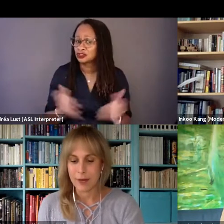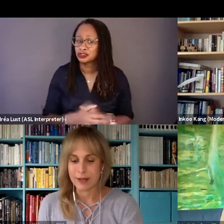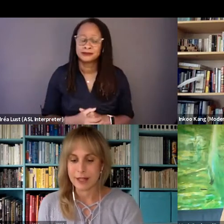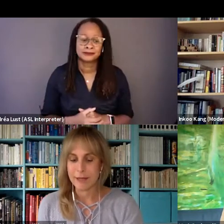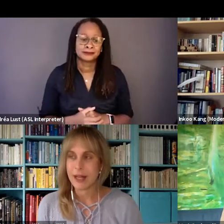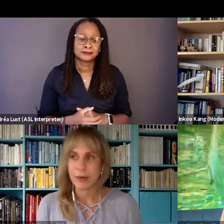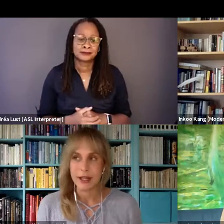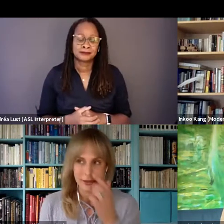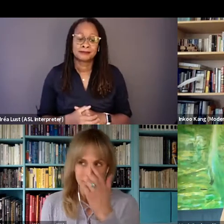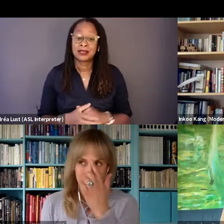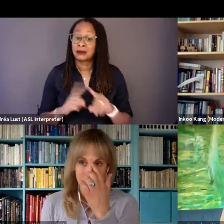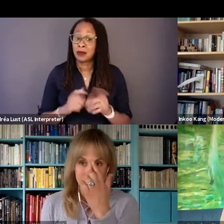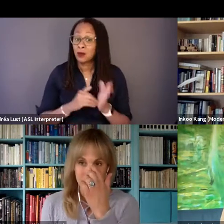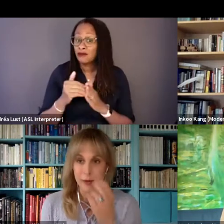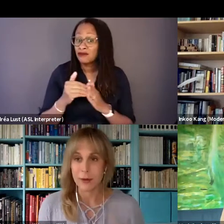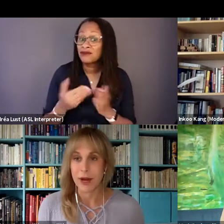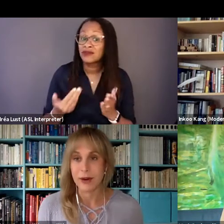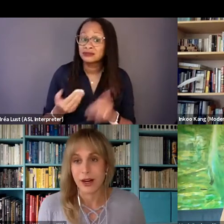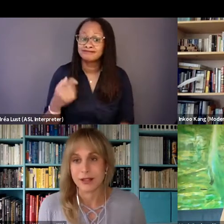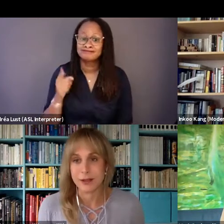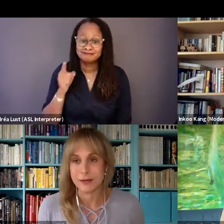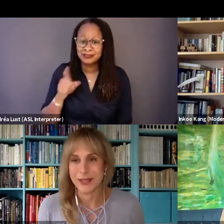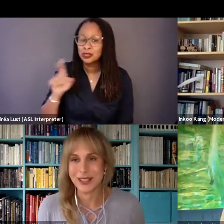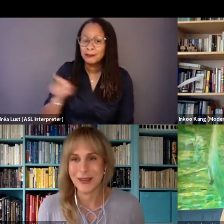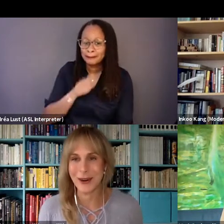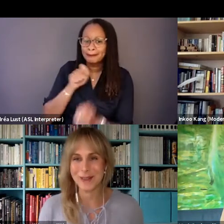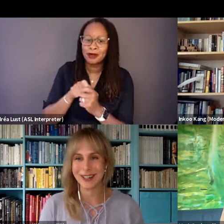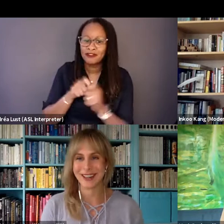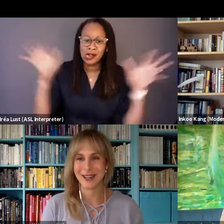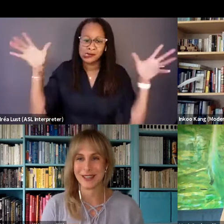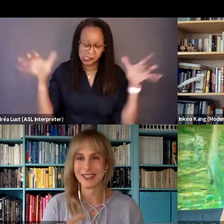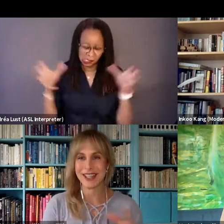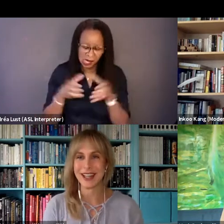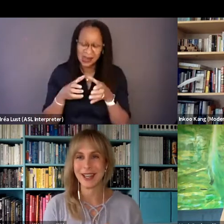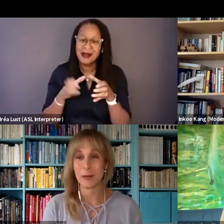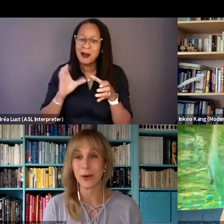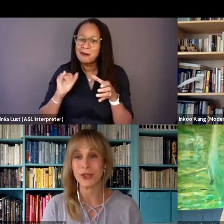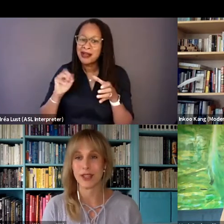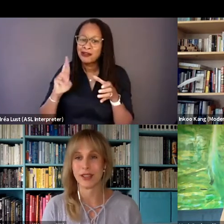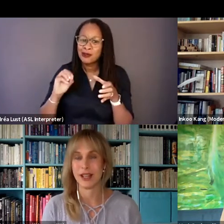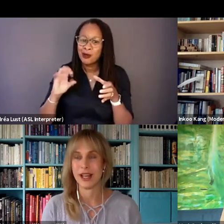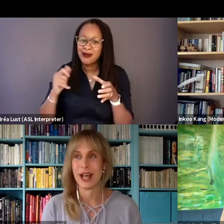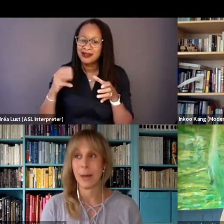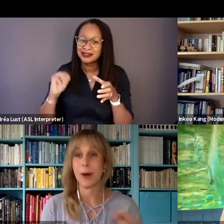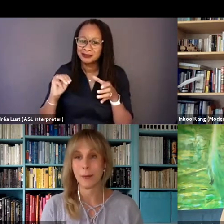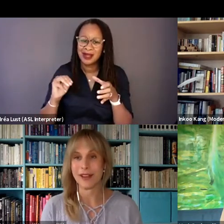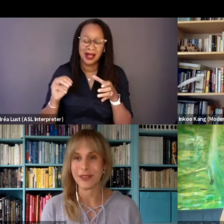but in many ways, she's the perfect microcosm. She's the perfect kind of inciting person and moment.